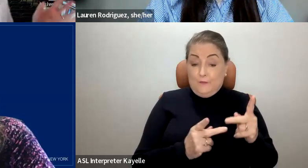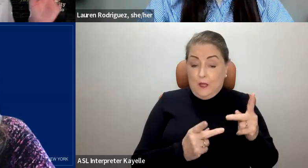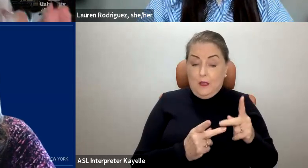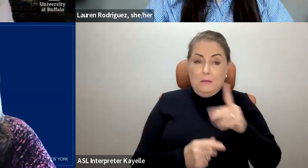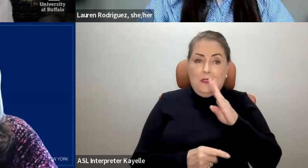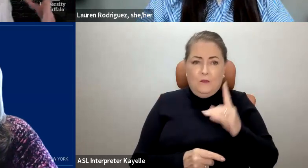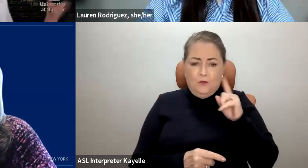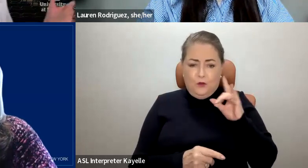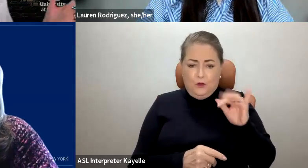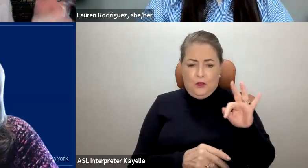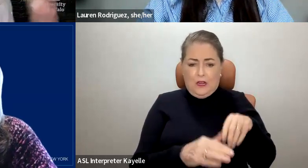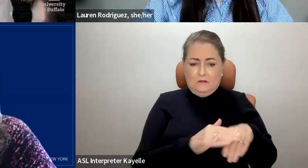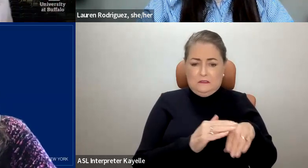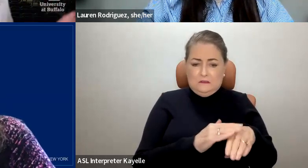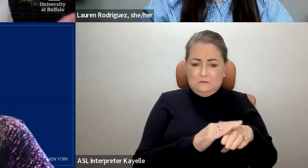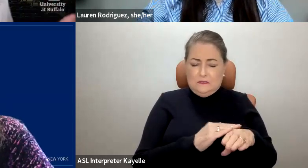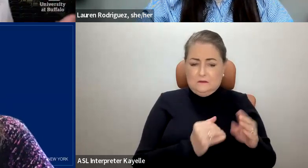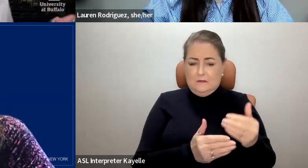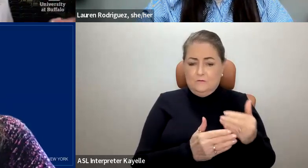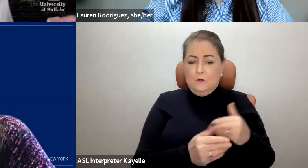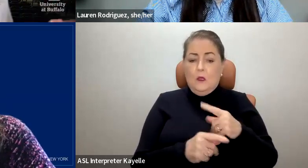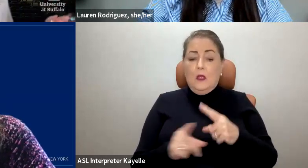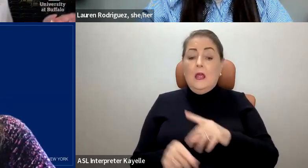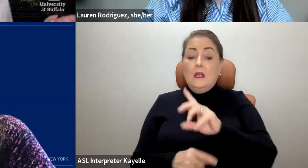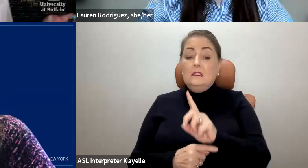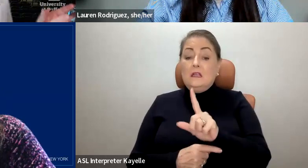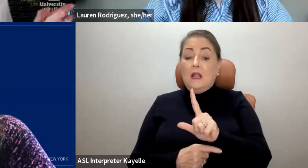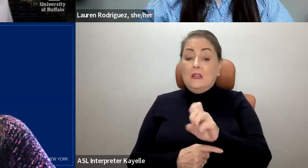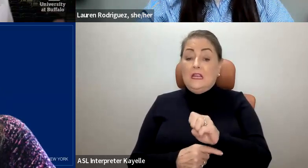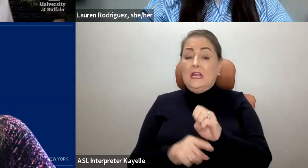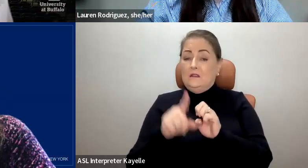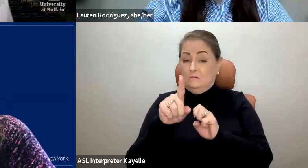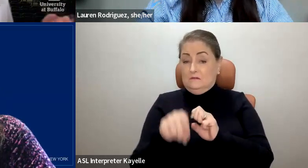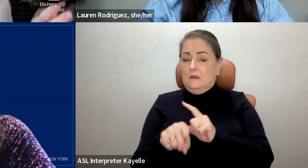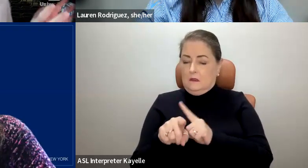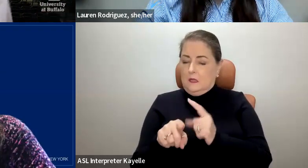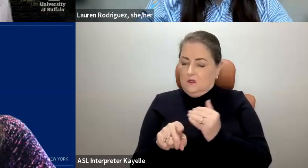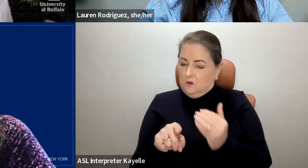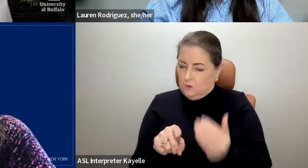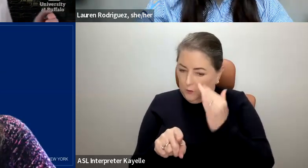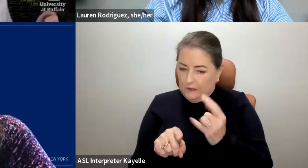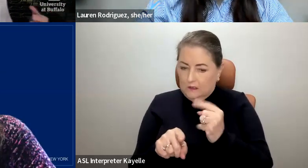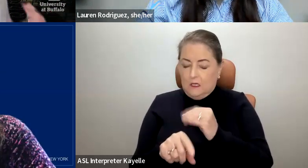in the DLE space, most of our vendors do understand accessibility and they are committed to accessibility,